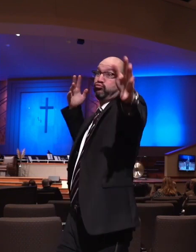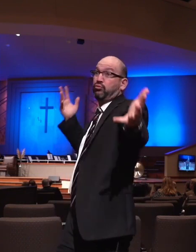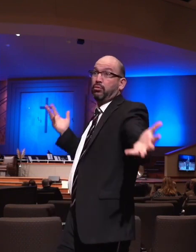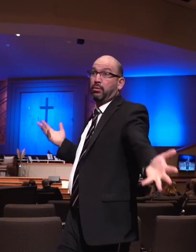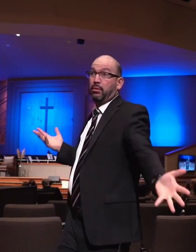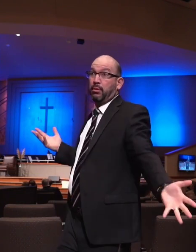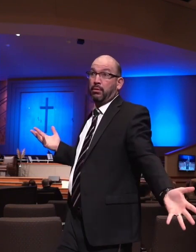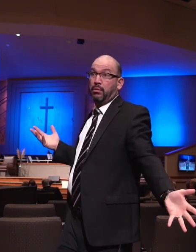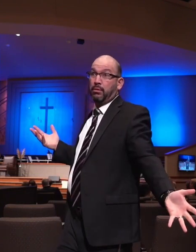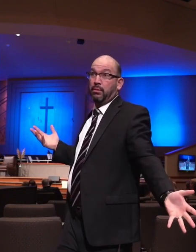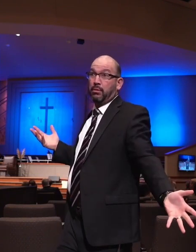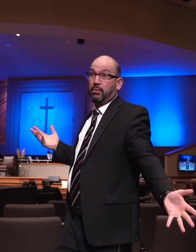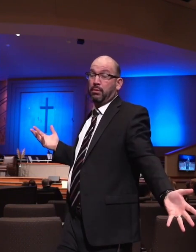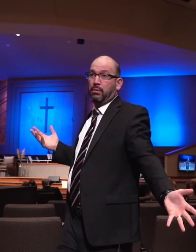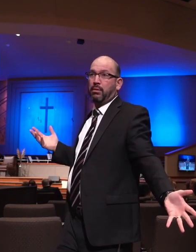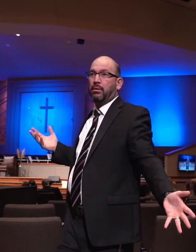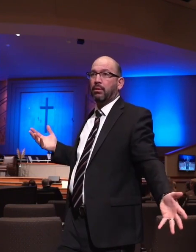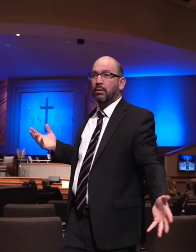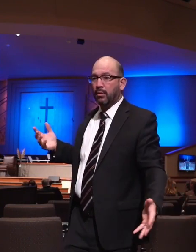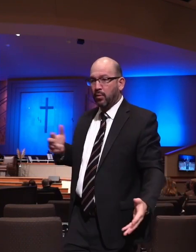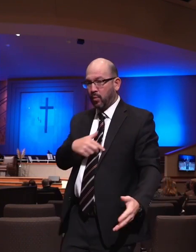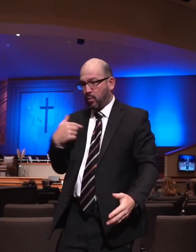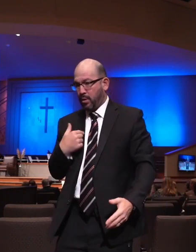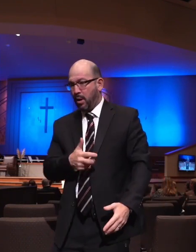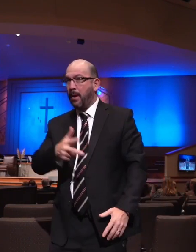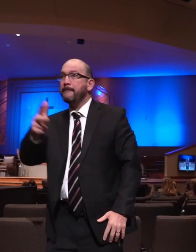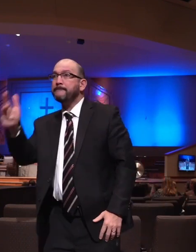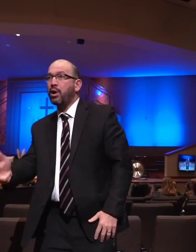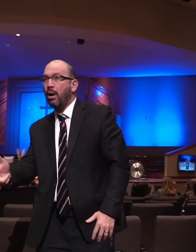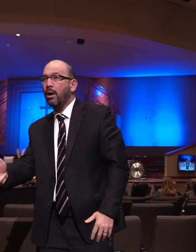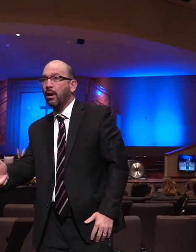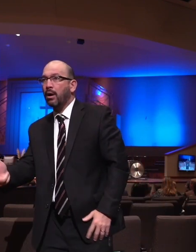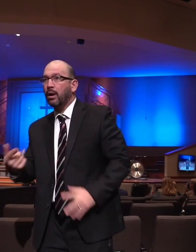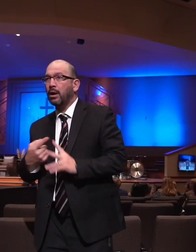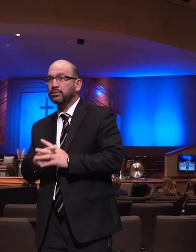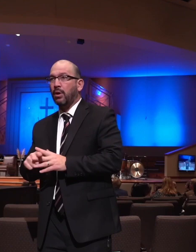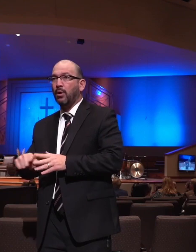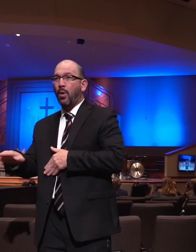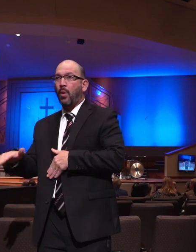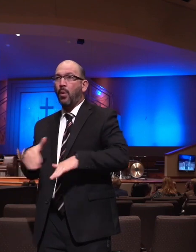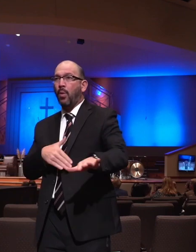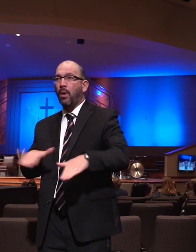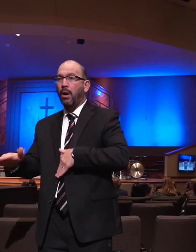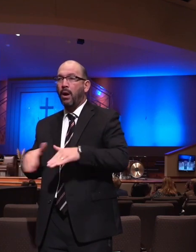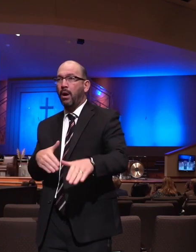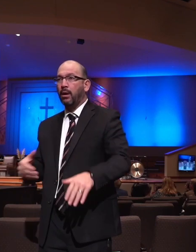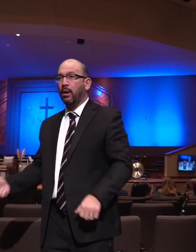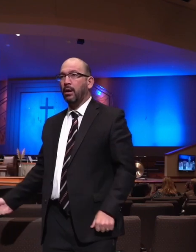the end of the line and we parked on the other side of the road we started walking and I had the cooler and I pulled the cooler and I had to go back